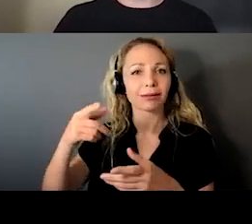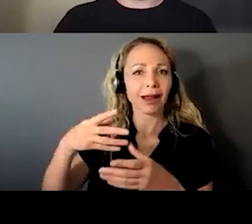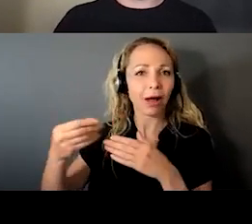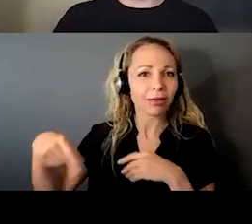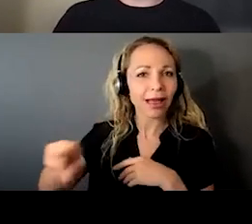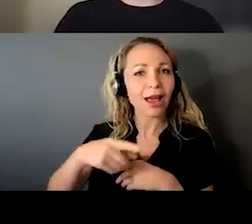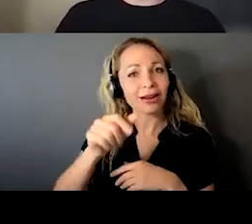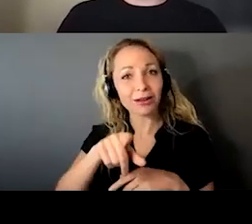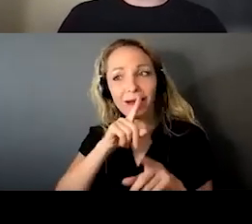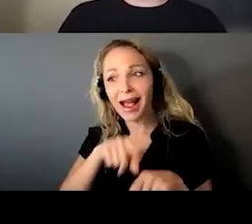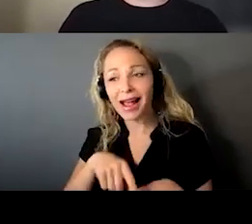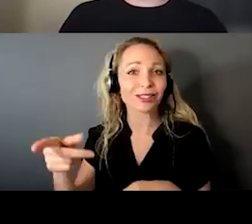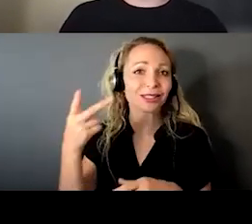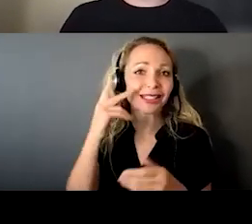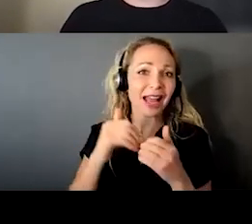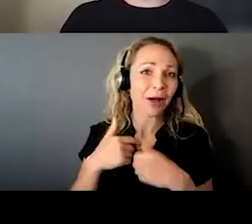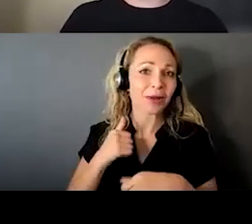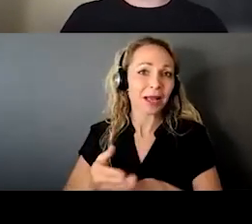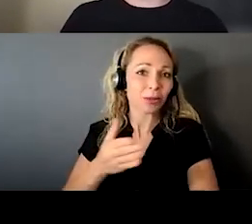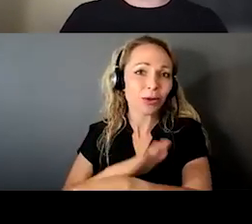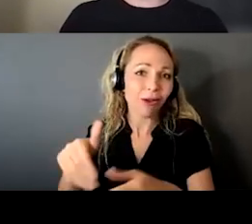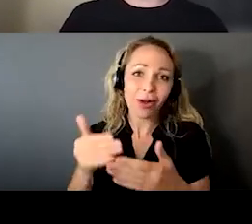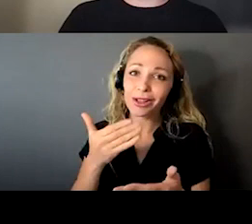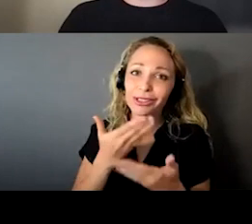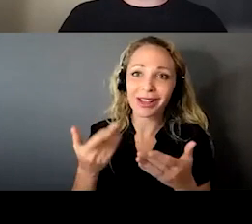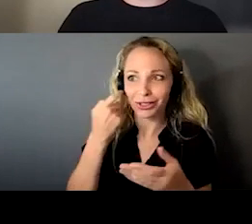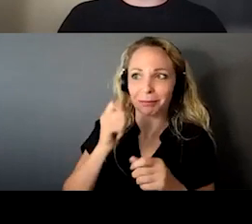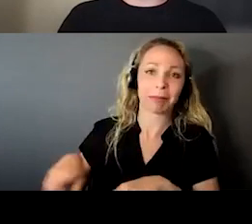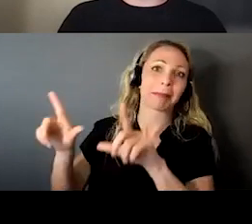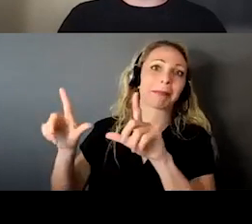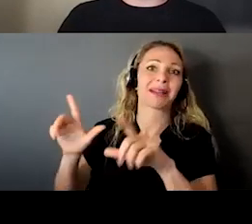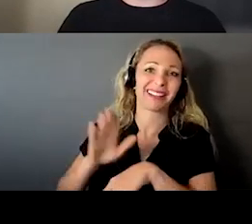AND IT JUST POPPED ON MY SCREEN AND ASSUME IT DID ON